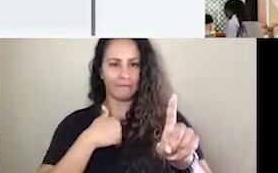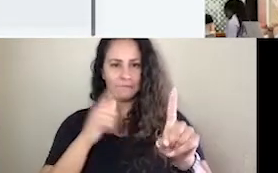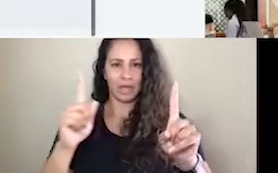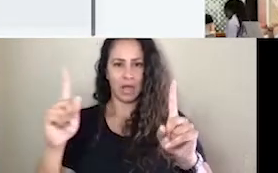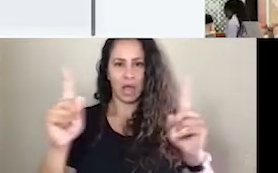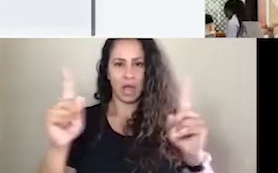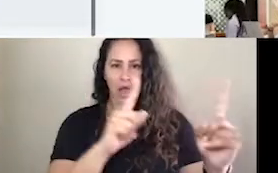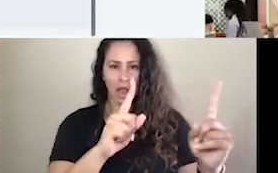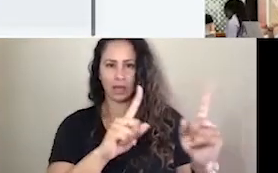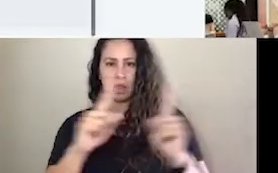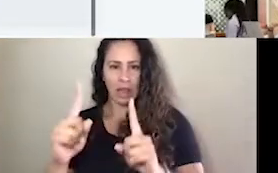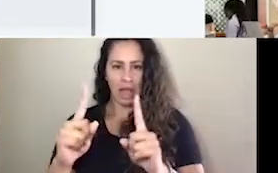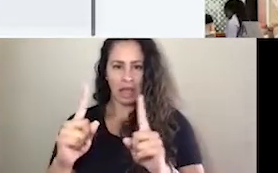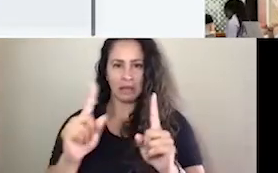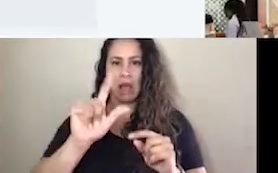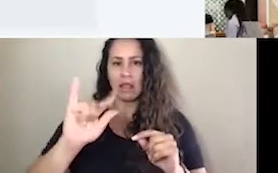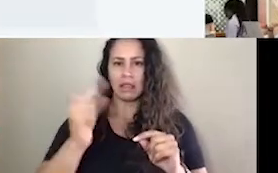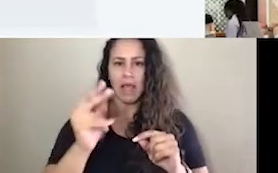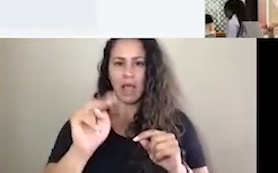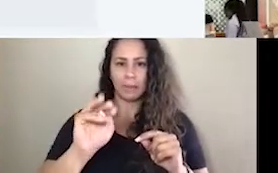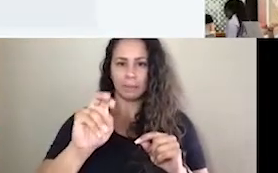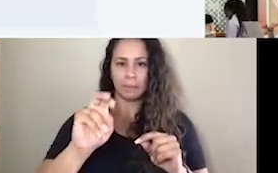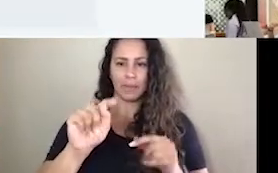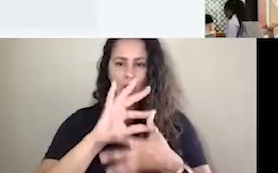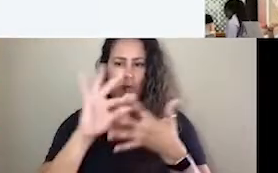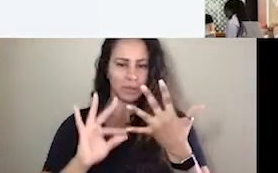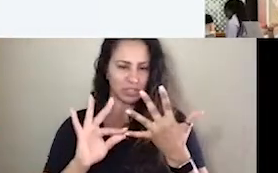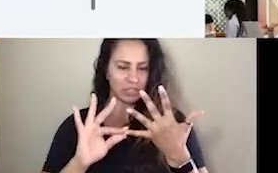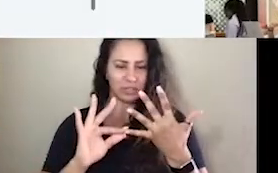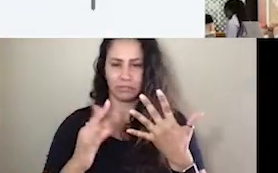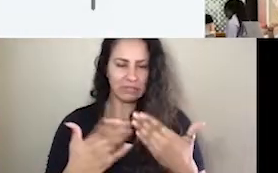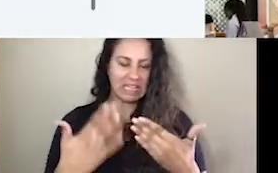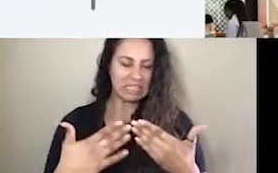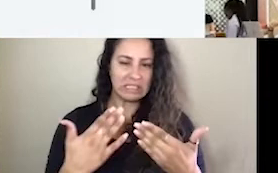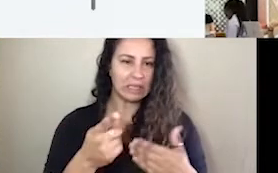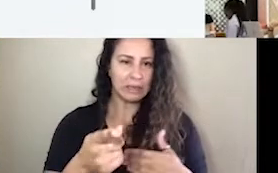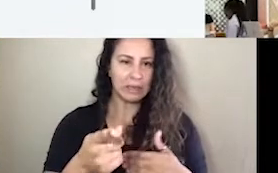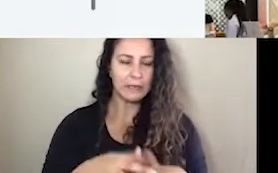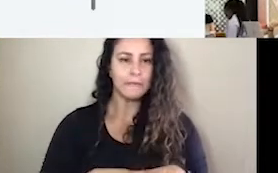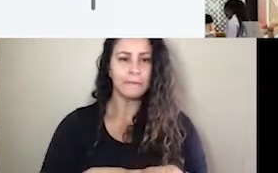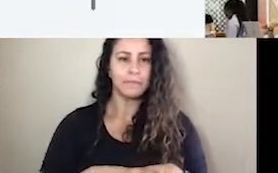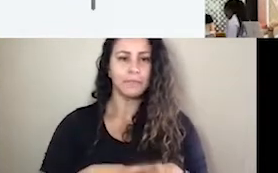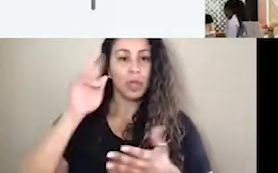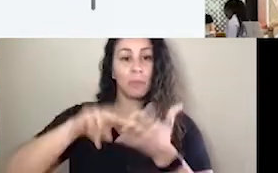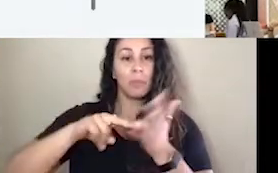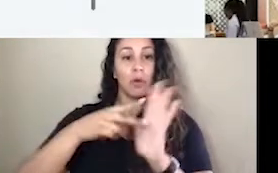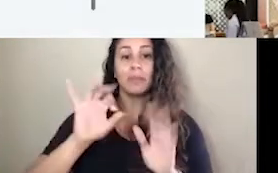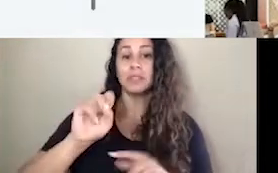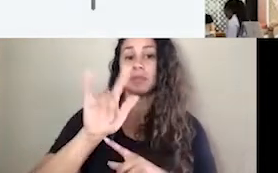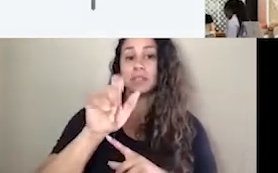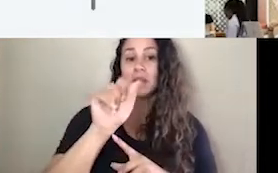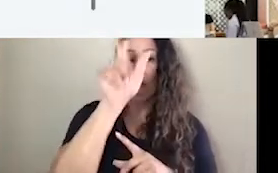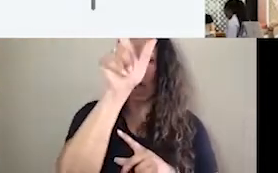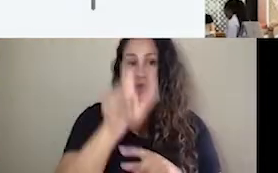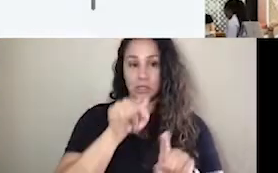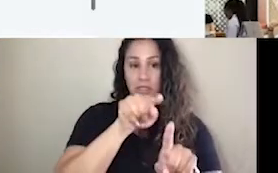EASILY. THE BENEFIT OF STYLE FIELDS HERE, IF SOMEONE WANTS TO MAKE ADDITIONAL CHANGES ON TOP OF YOUR PRESETS OR THEY